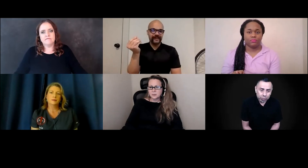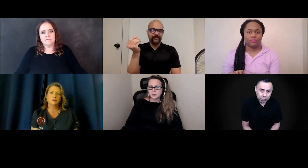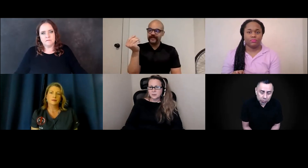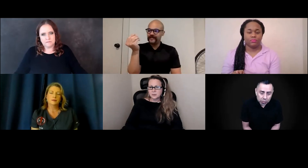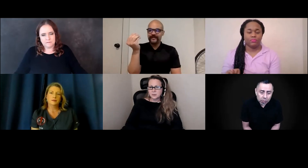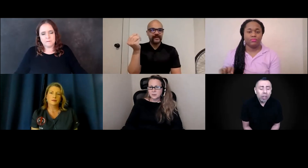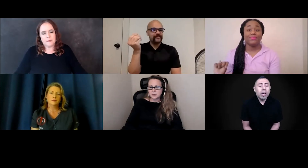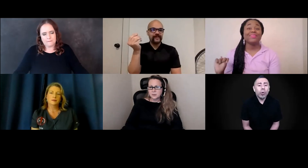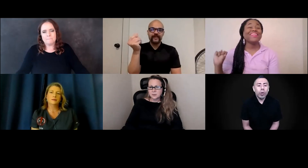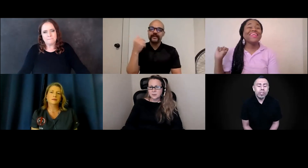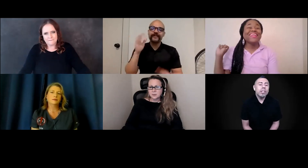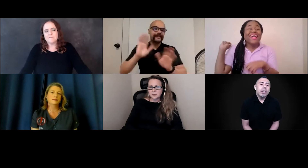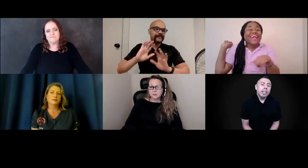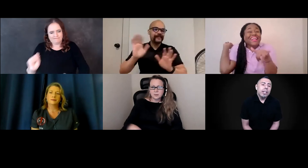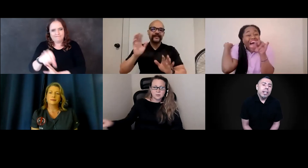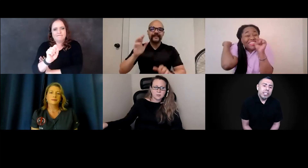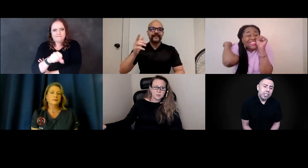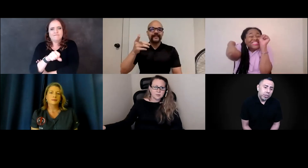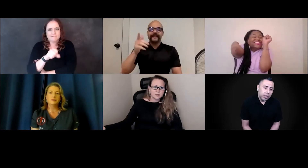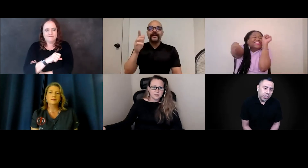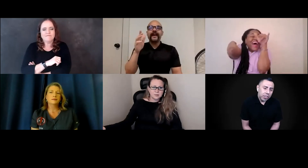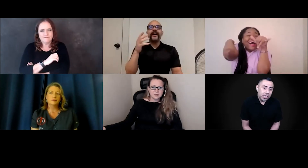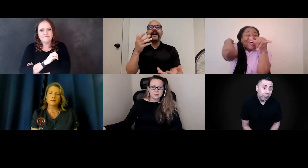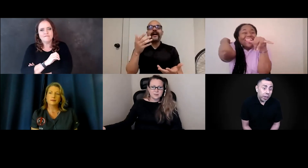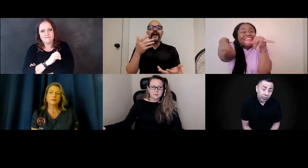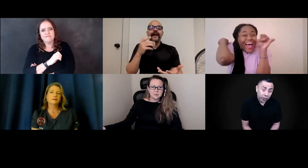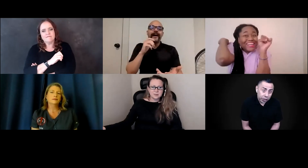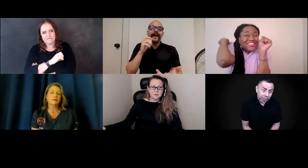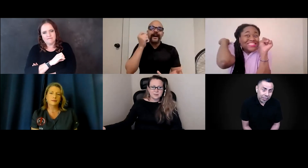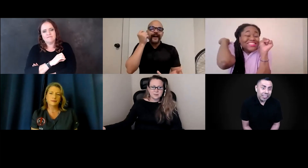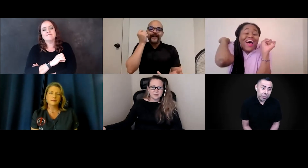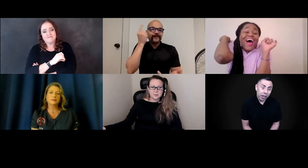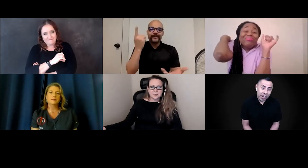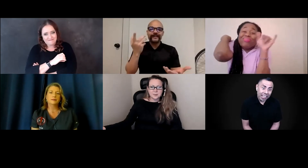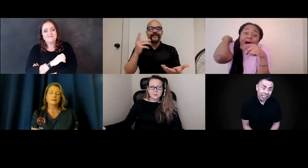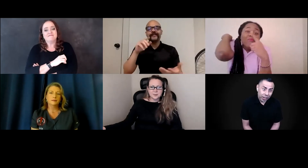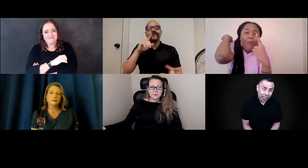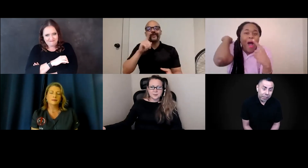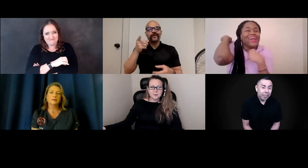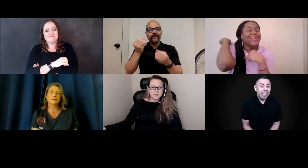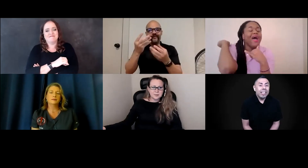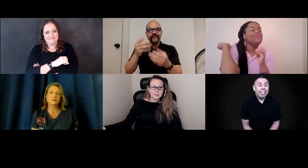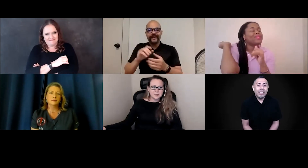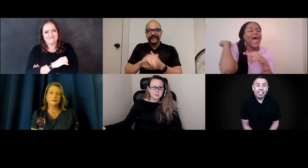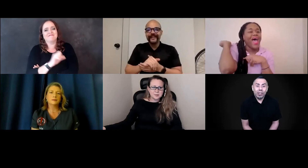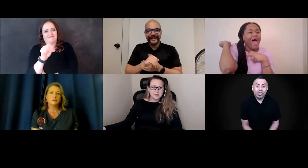be done. Of course, an institute usually thinks of money first. It's about finance, right.